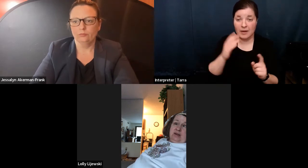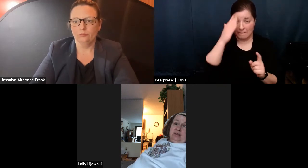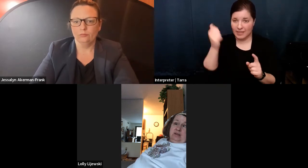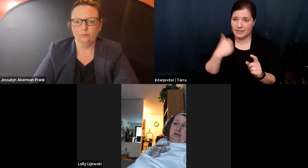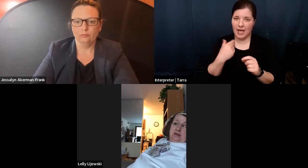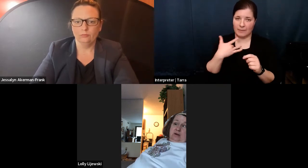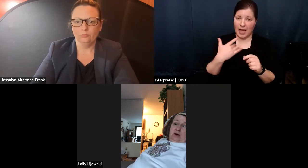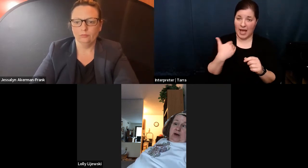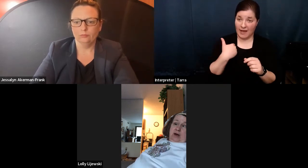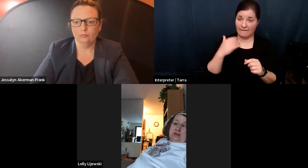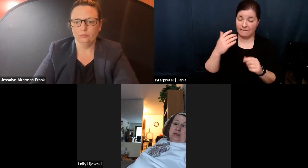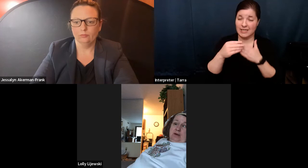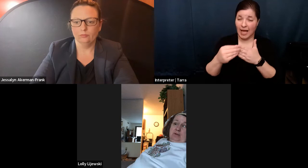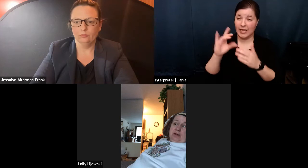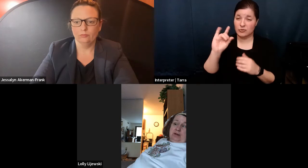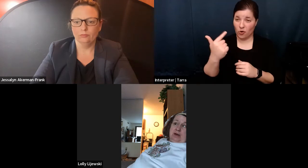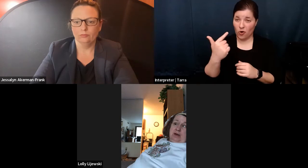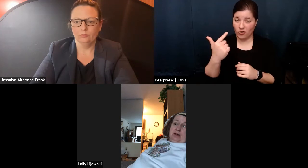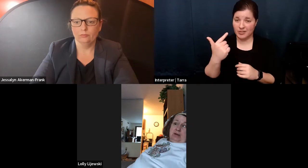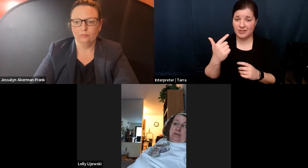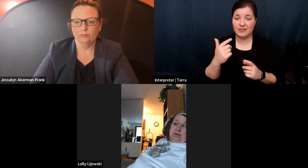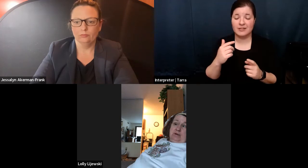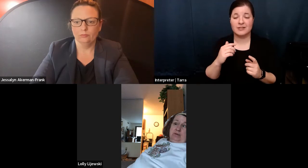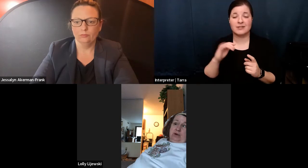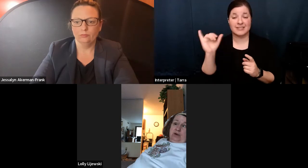The reason I use the car service is that oftentimes I've experienced denials or refusals from cab drivers